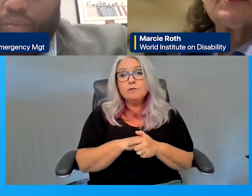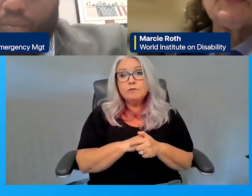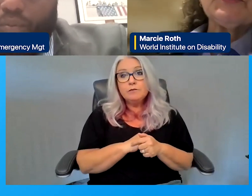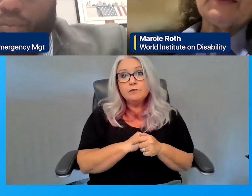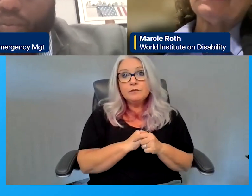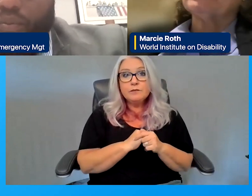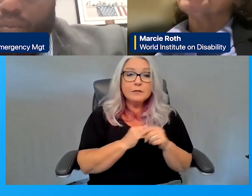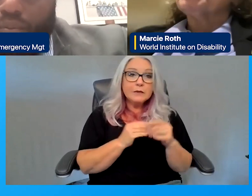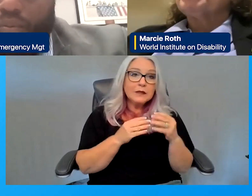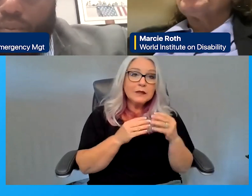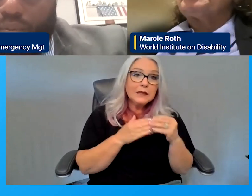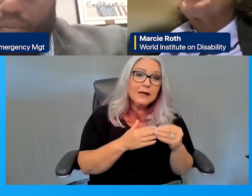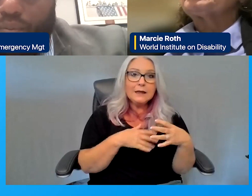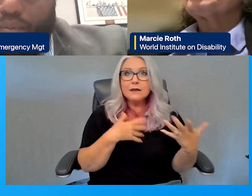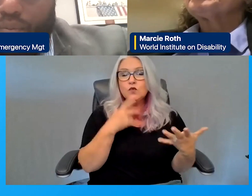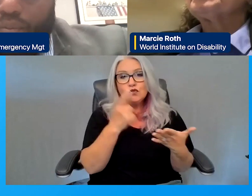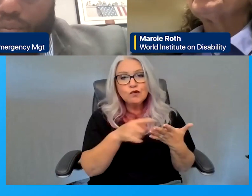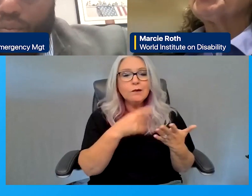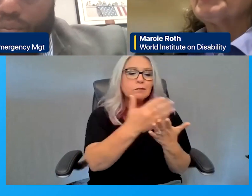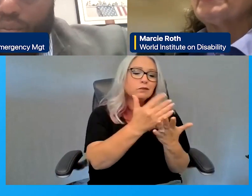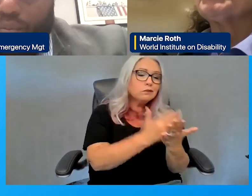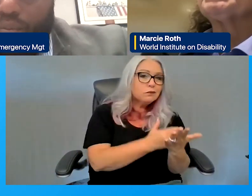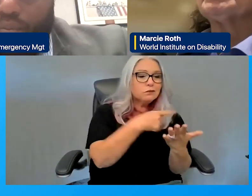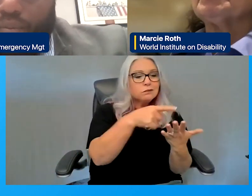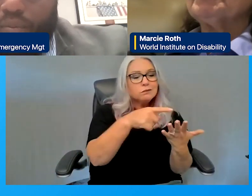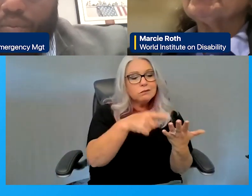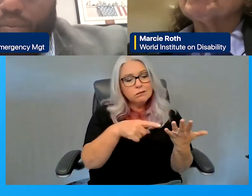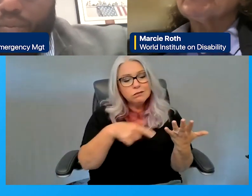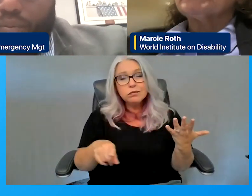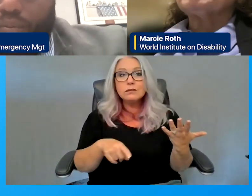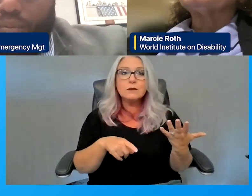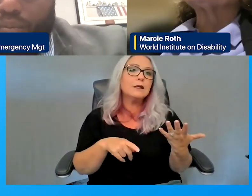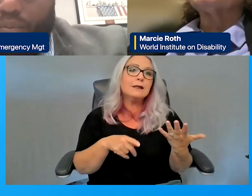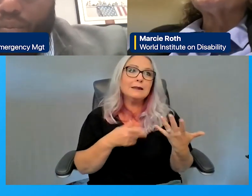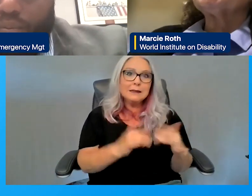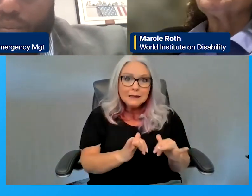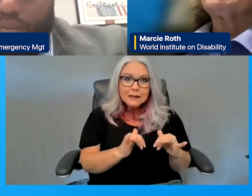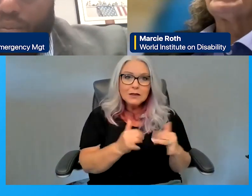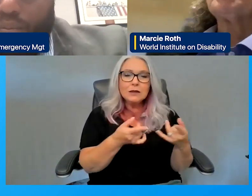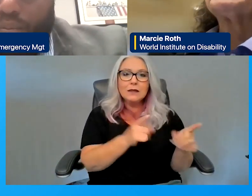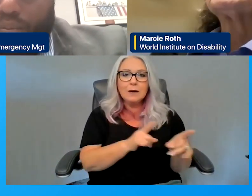checklists. And, you know, and still I can't tell you how many